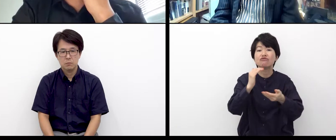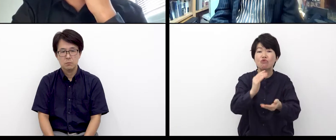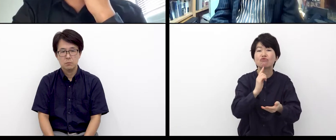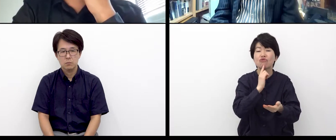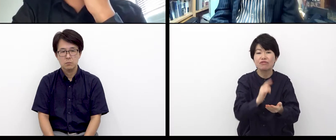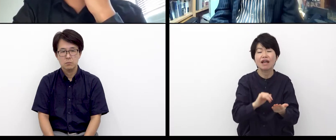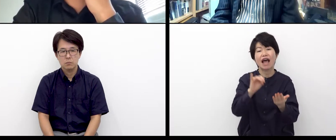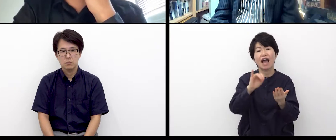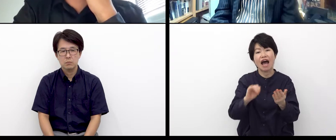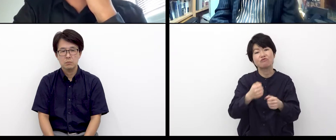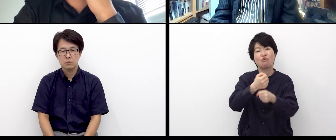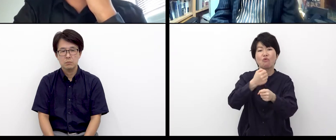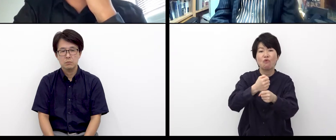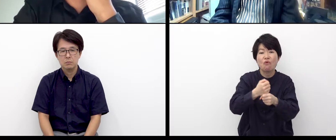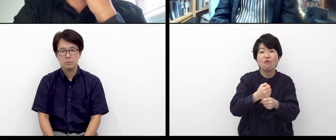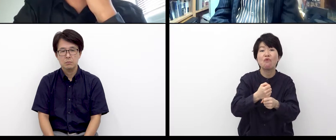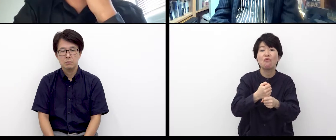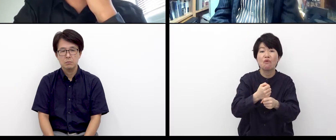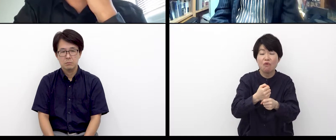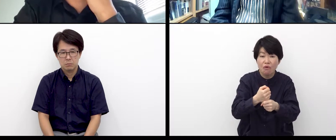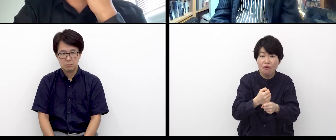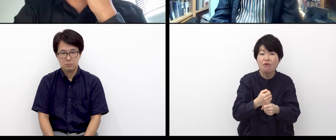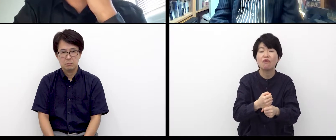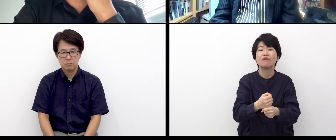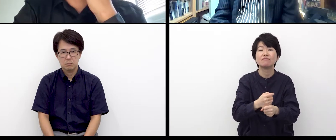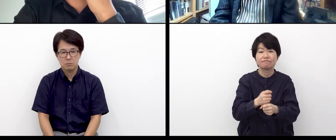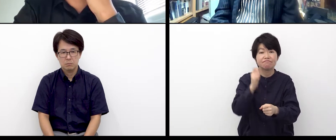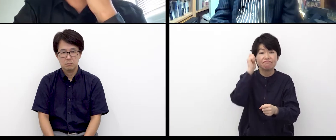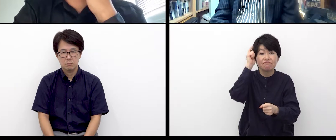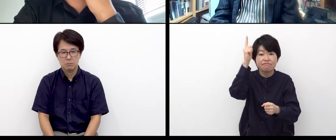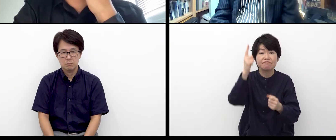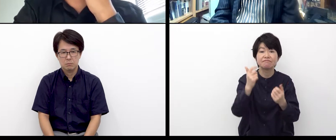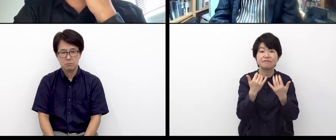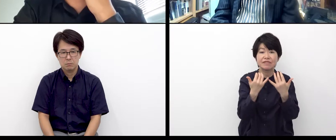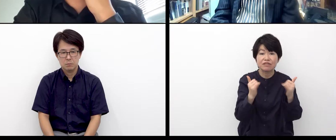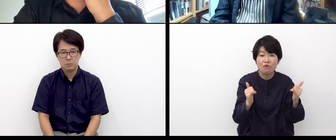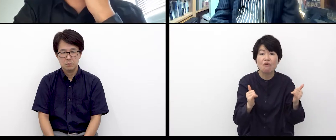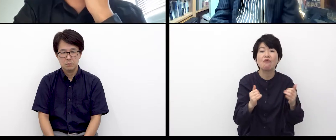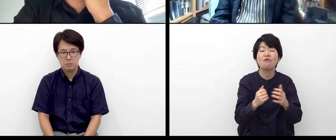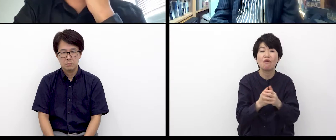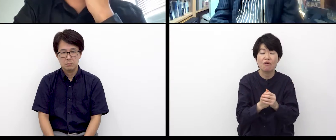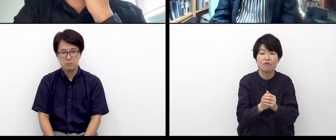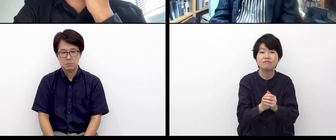Some talented patients, such as Adolf Wölfli and etc,